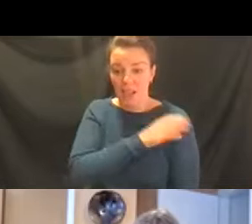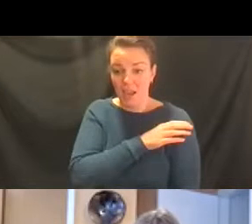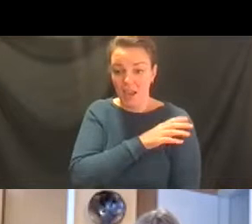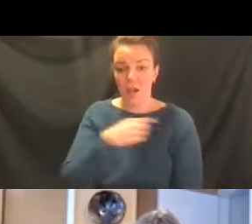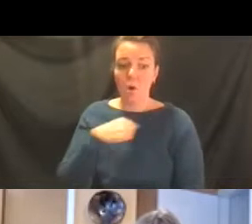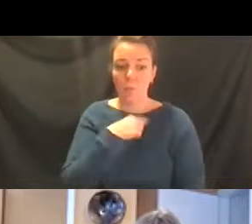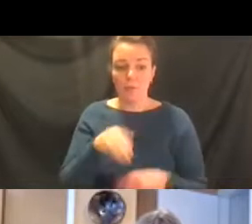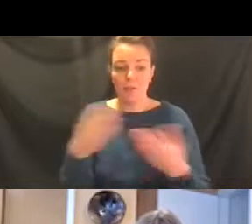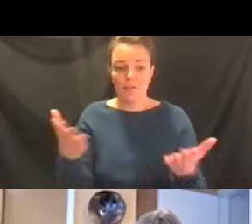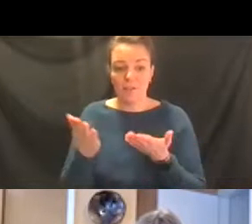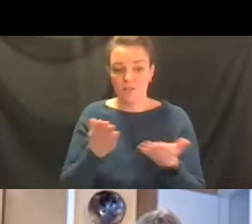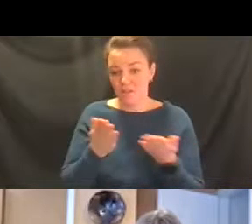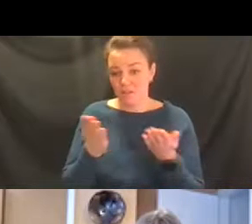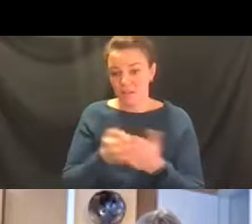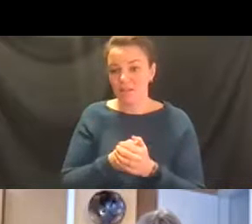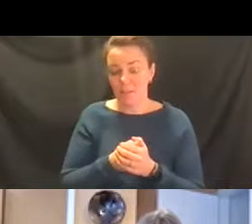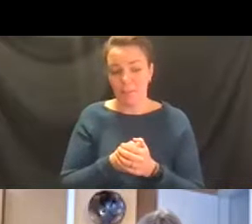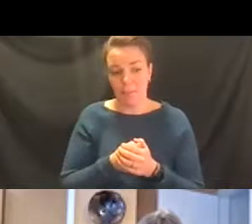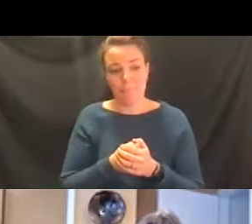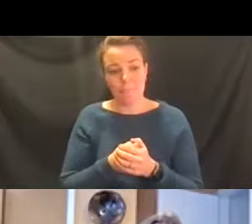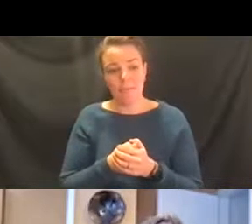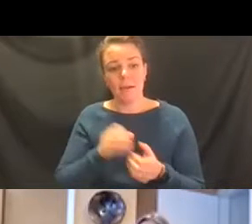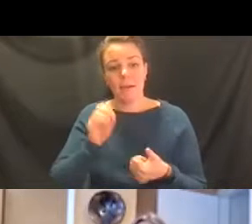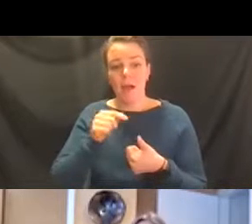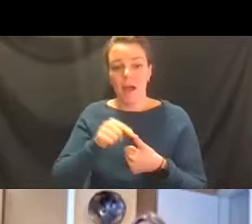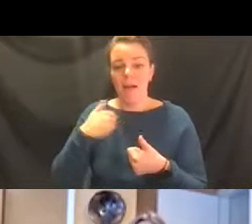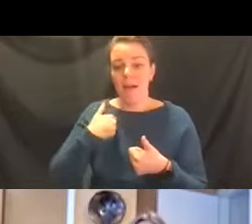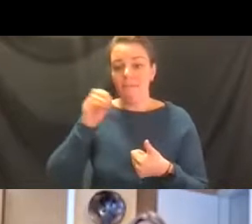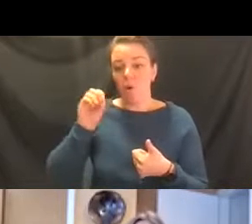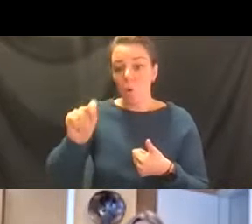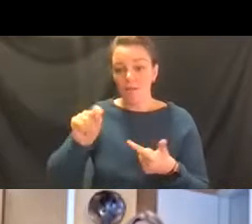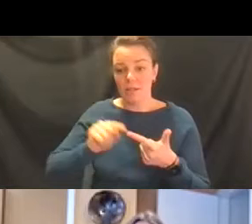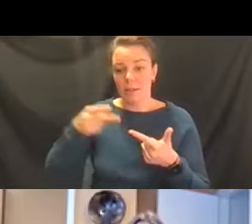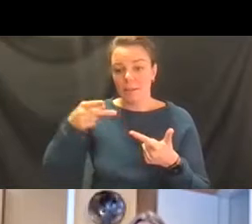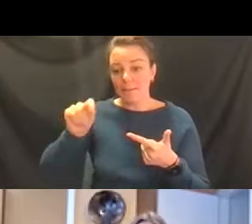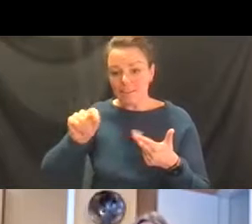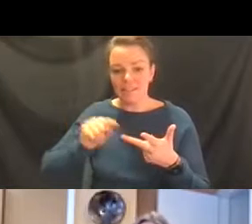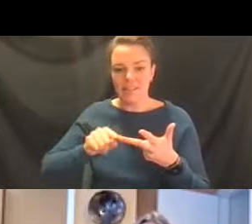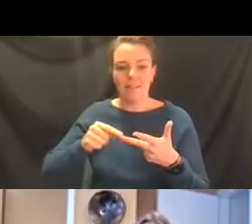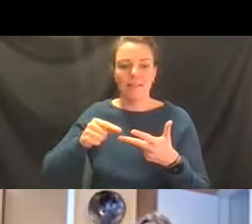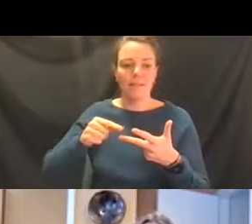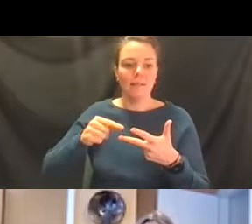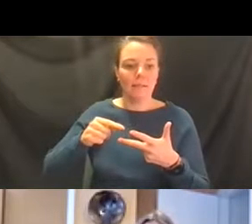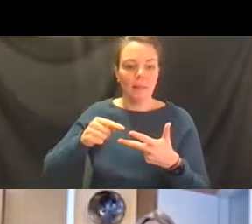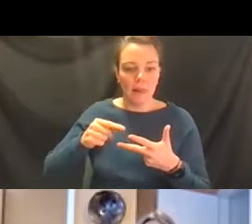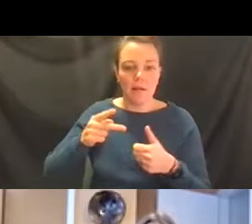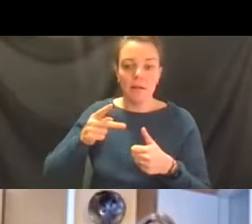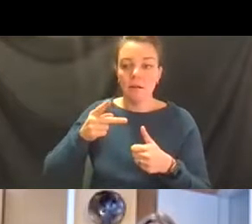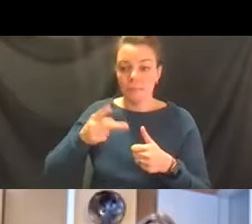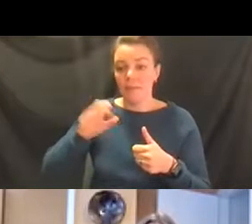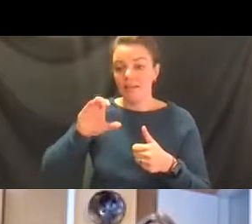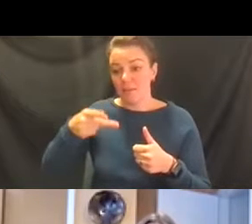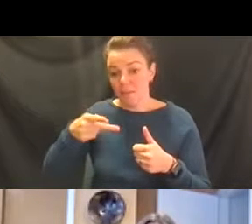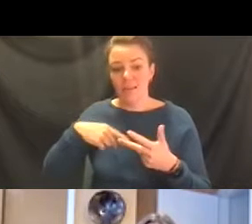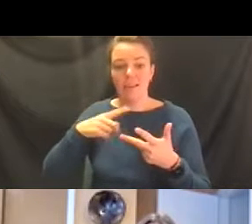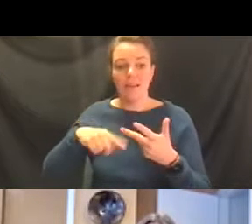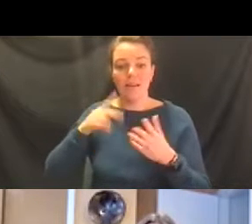by our interprofessional colleagues primarily in some instances primary care psychological services